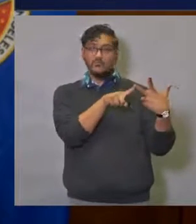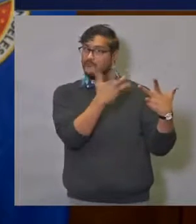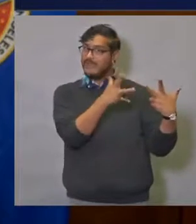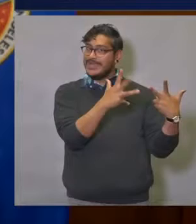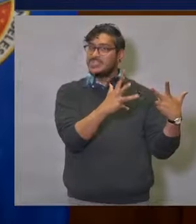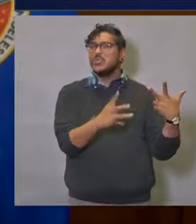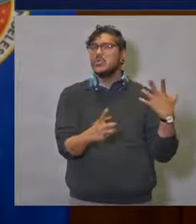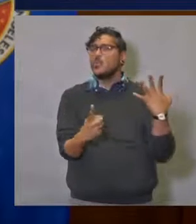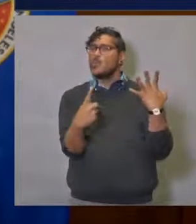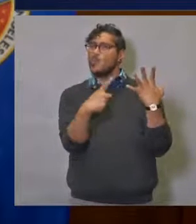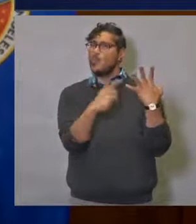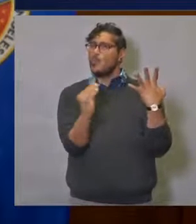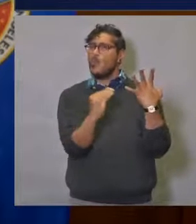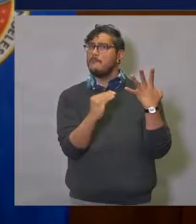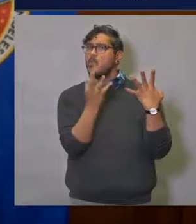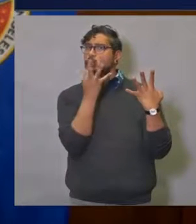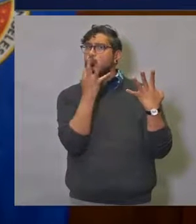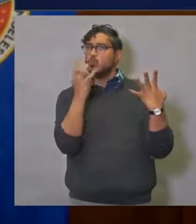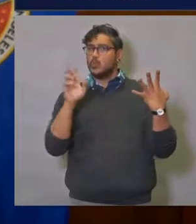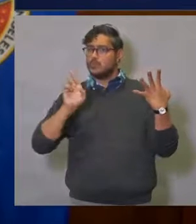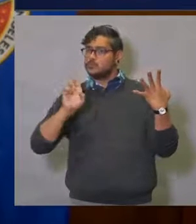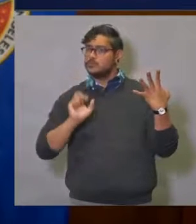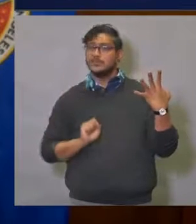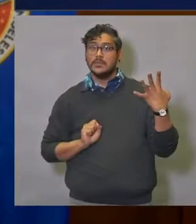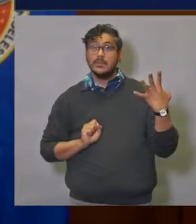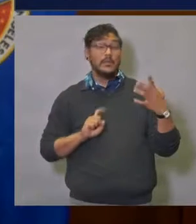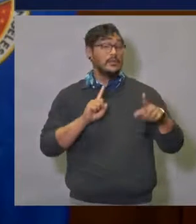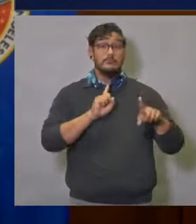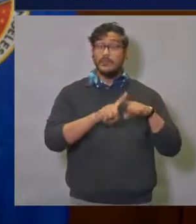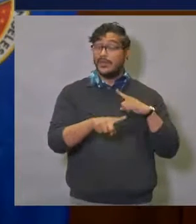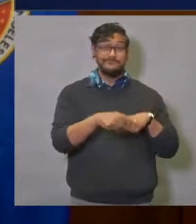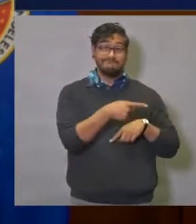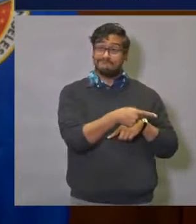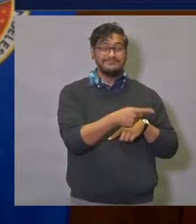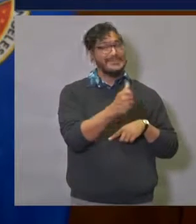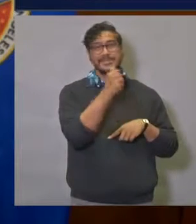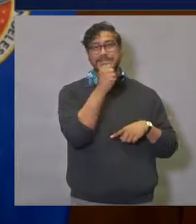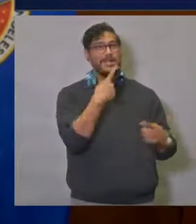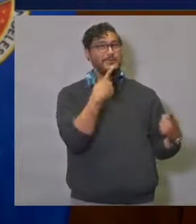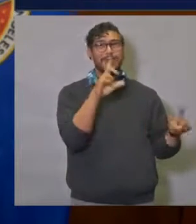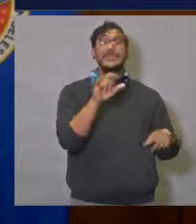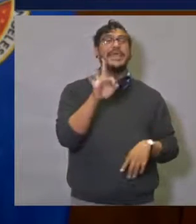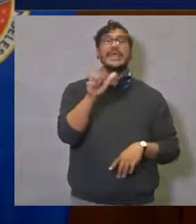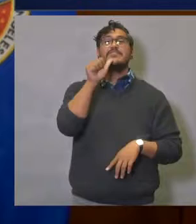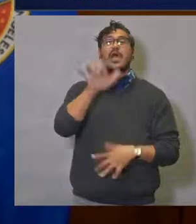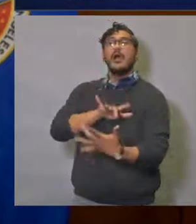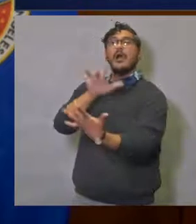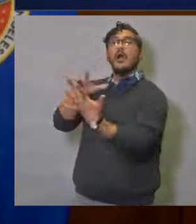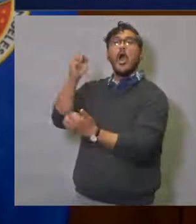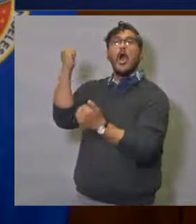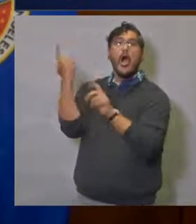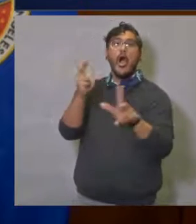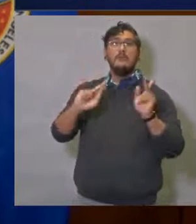COME TO LIGHT. WE ALREADY HAVE THREE, HOPEFULLY